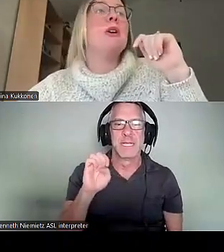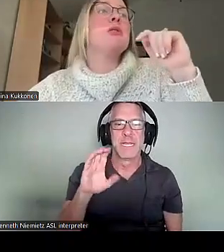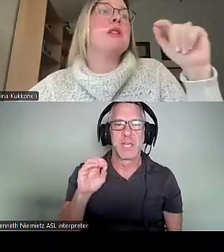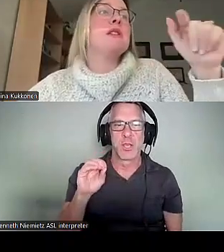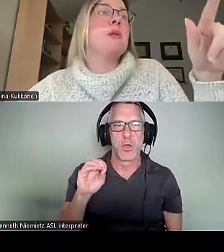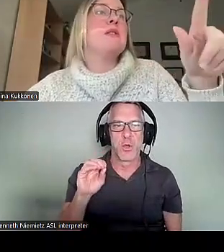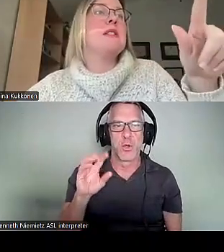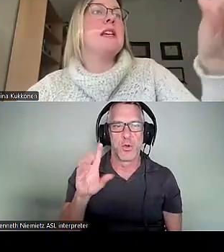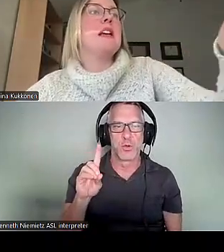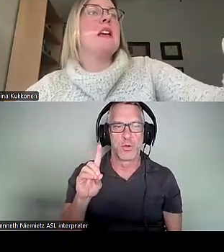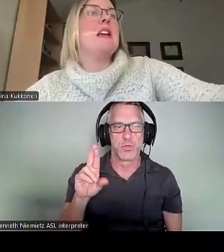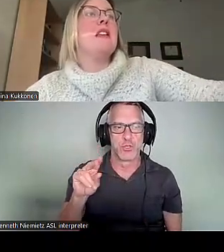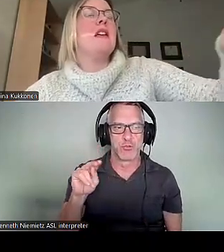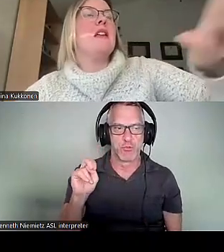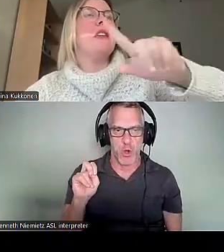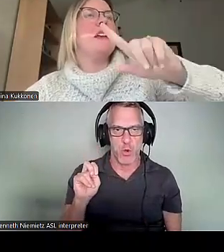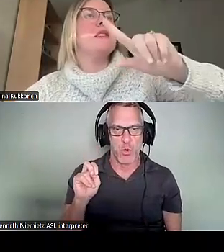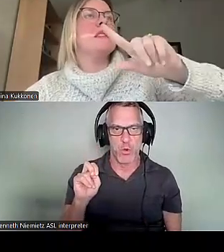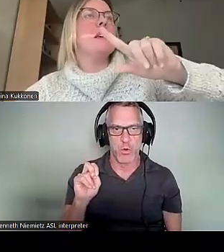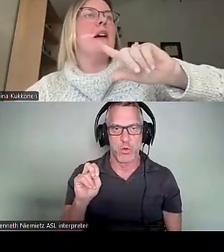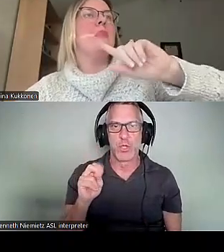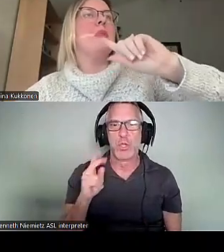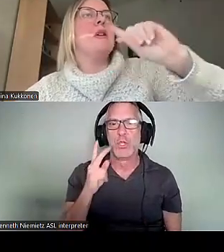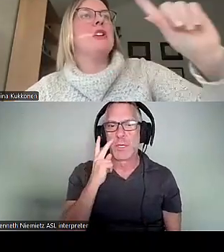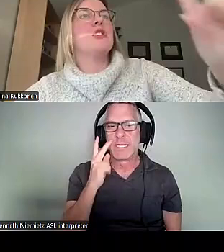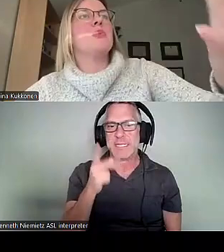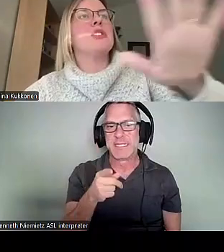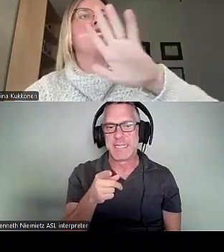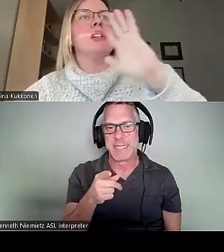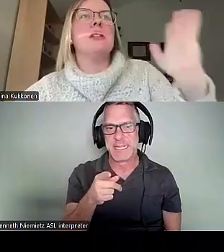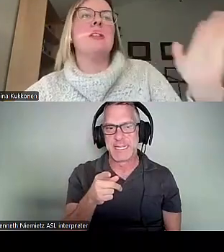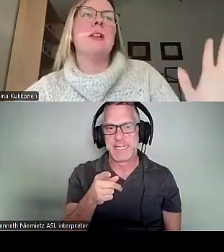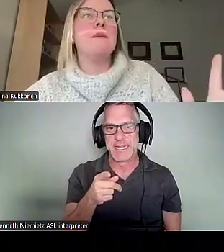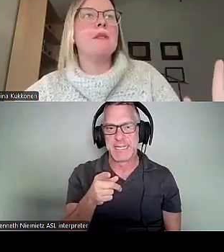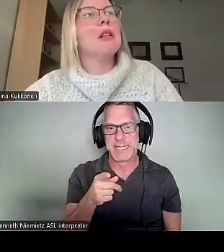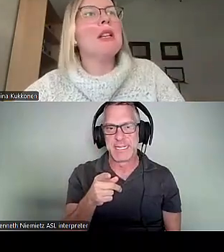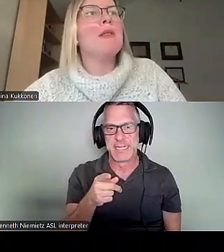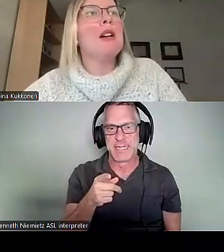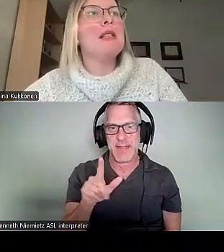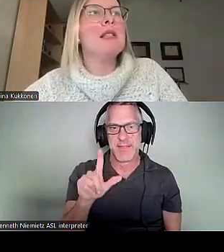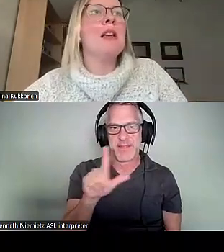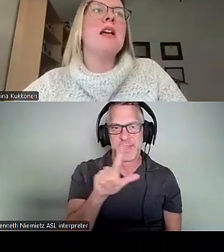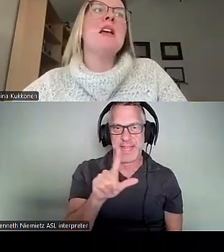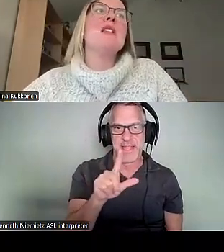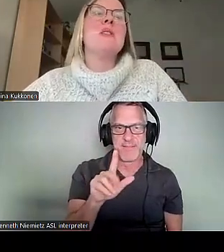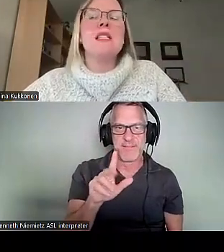which you can sort of see in this image, which is just to the left of the clay devices. So that's